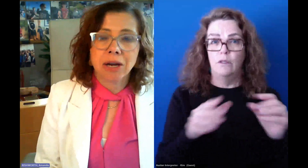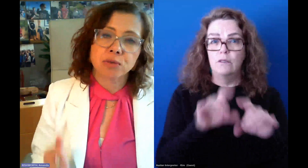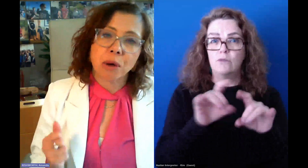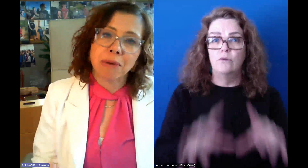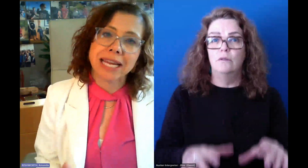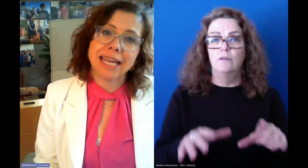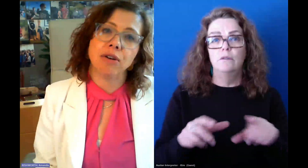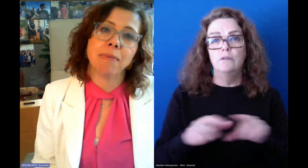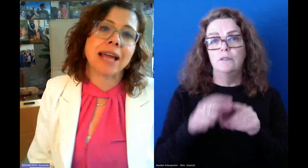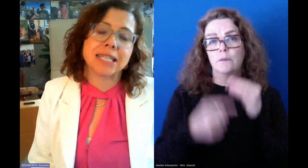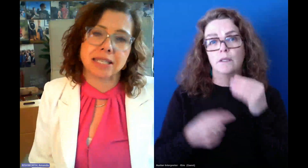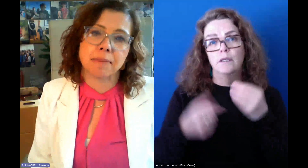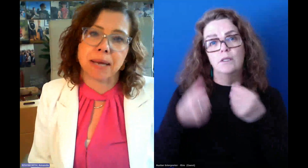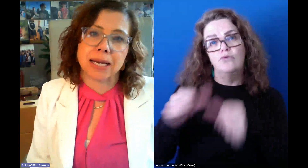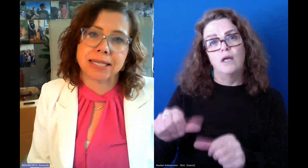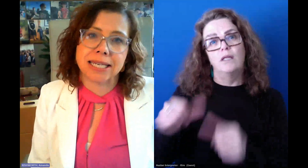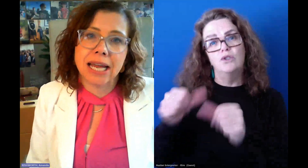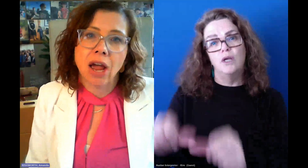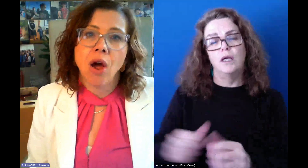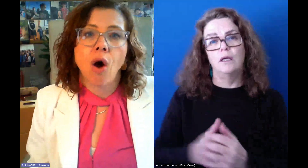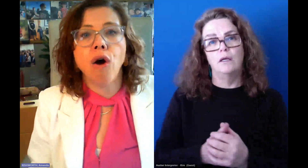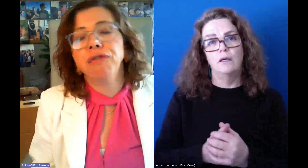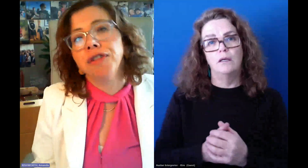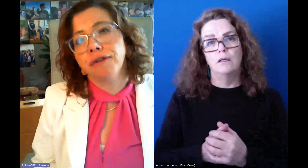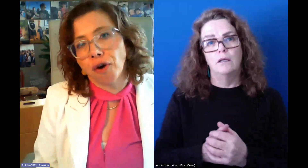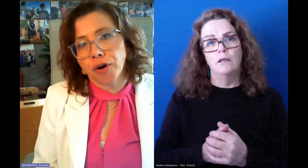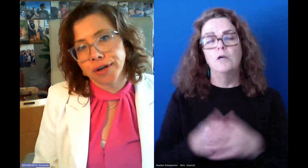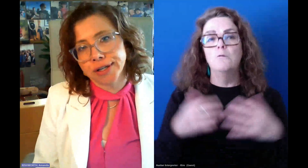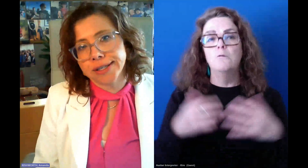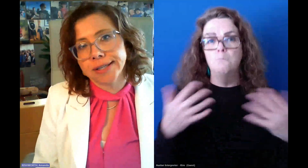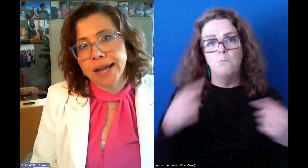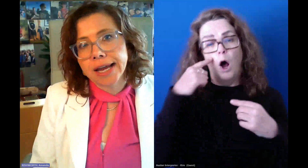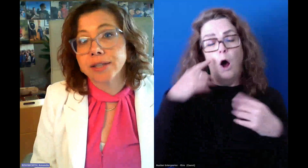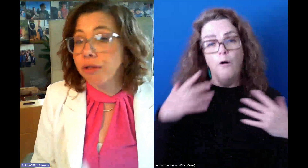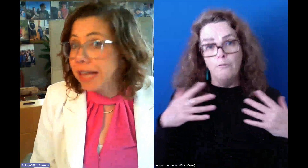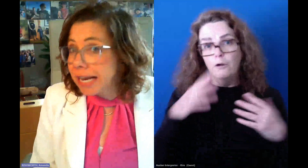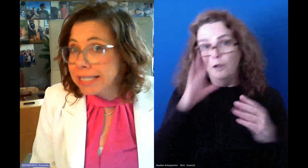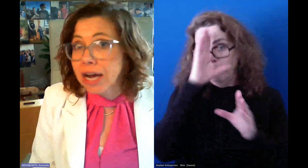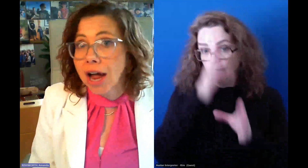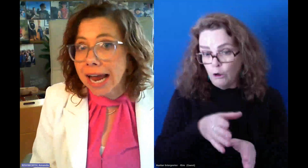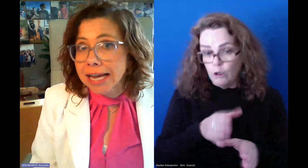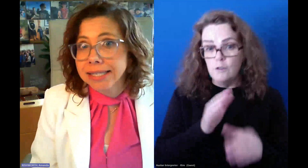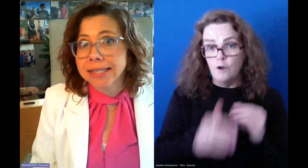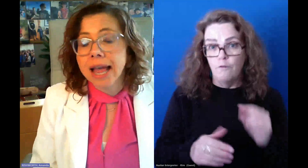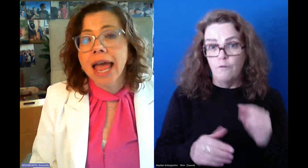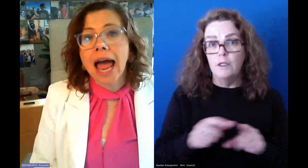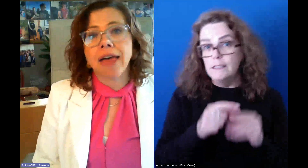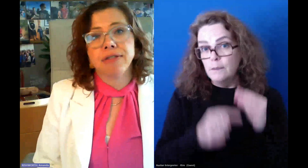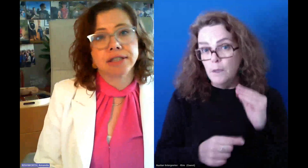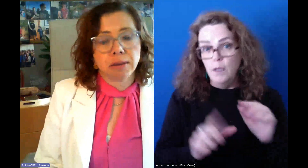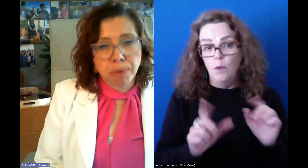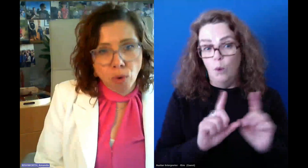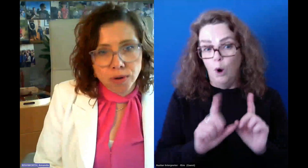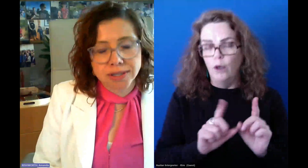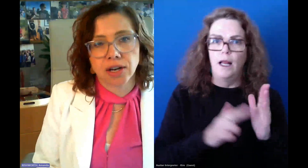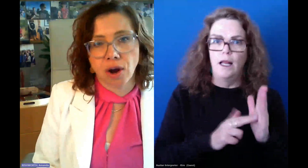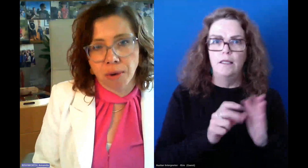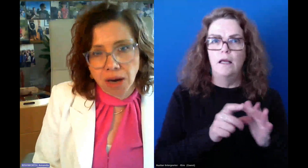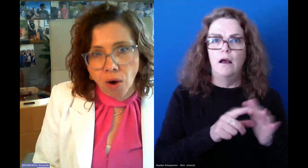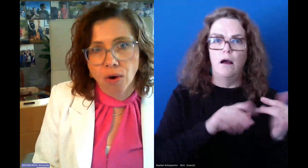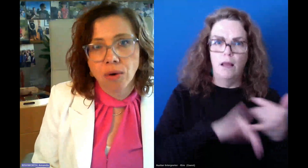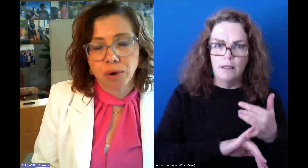because when we hear about disability often the focus is on the NDIS and the supports that go along